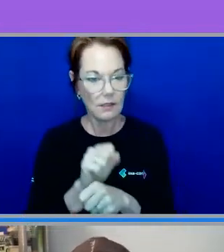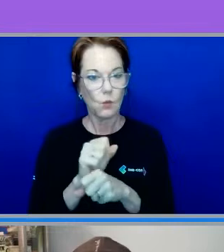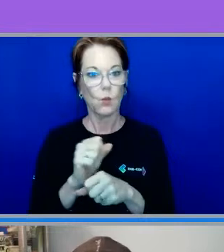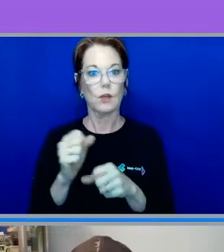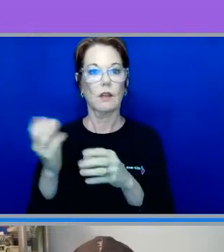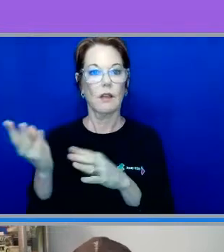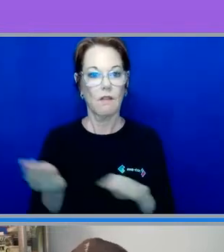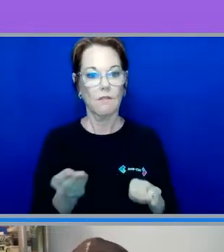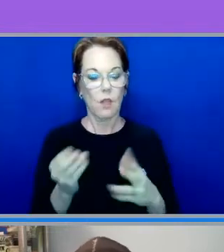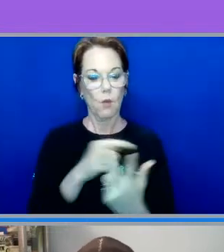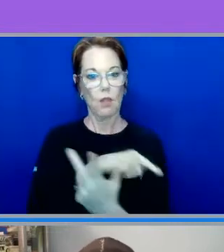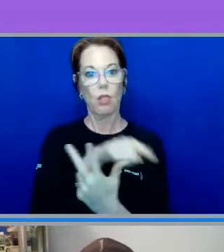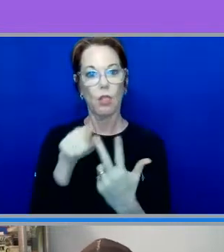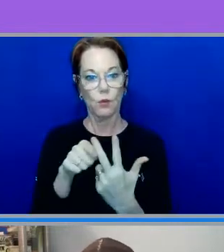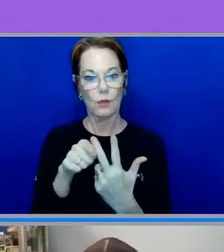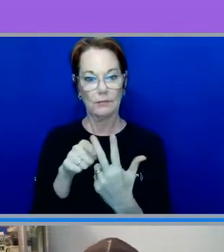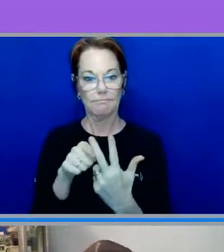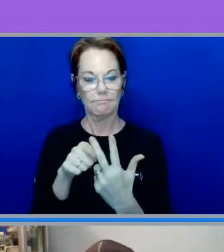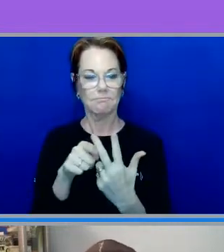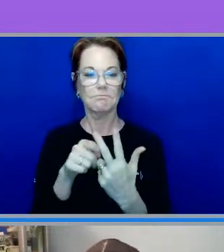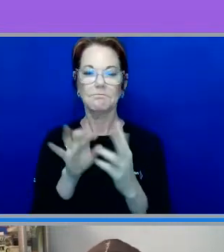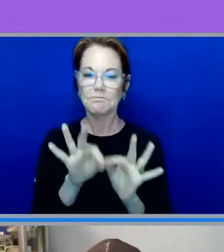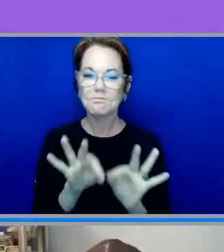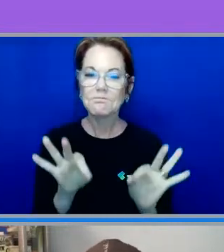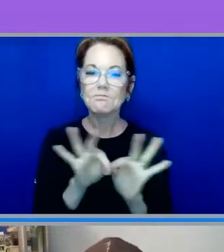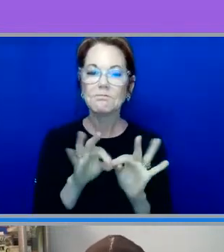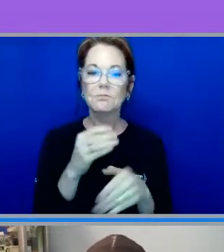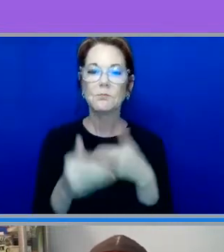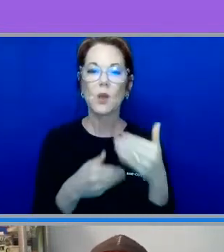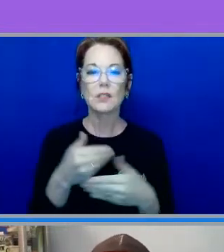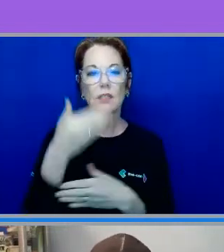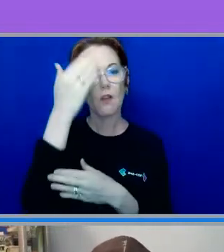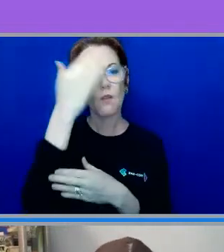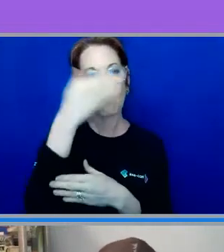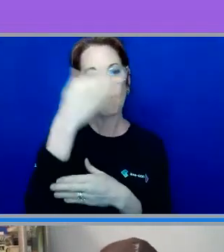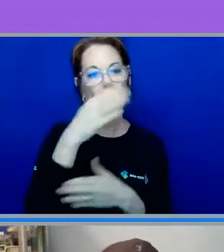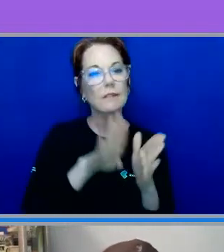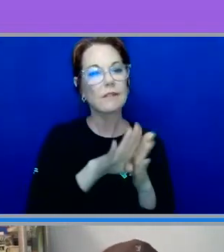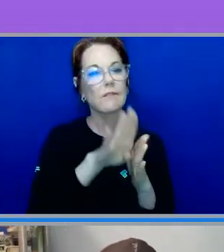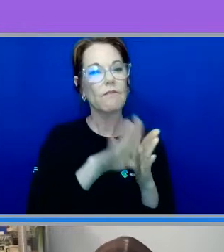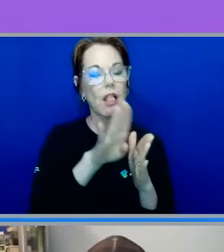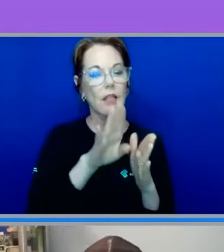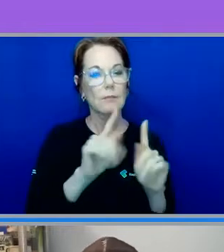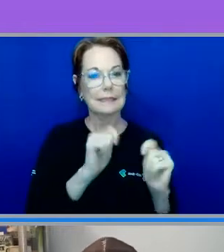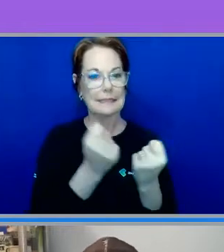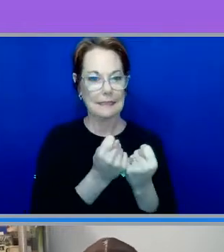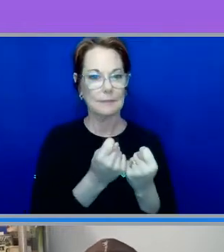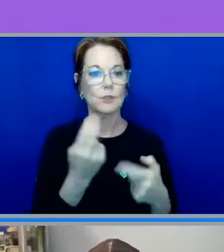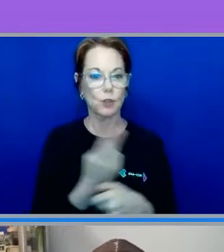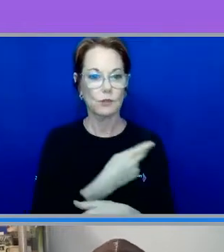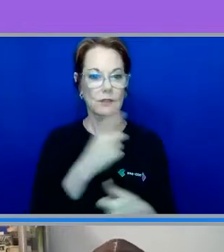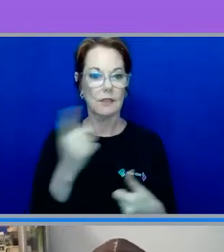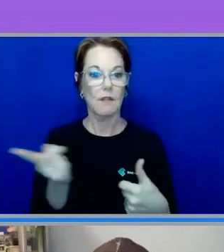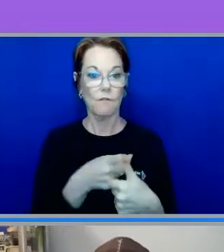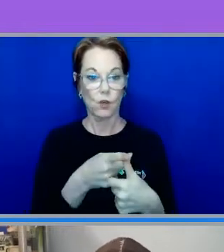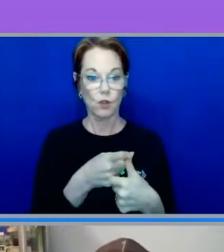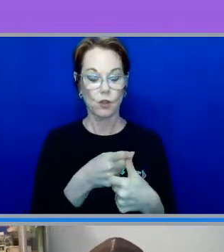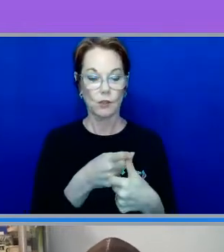of three critical processes that almost all front end development